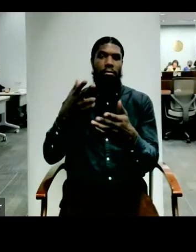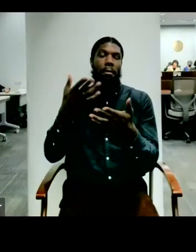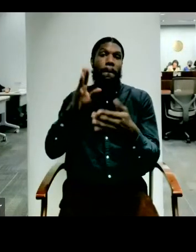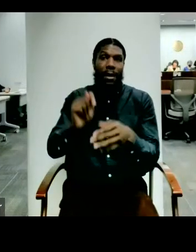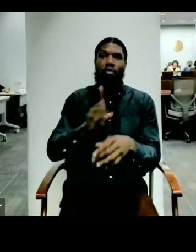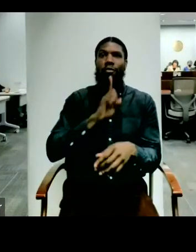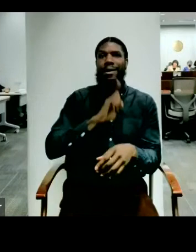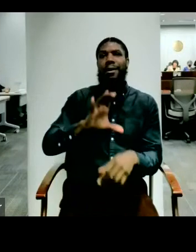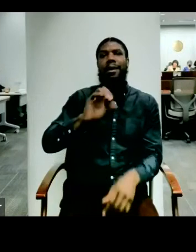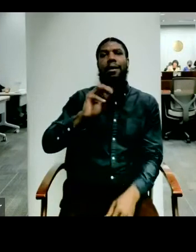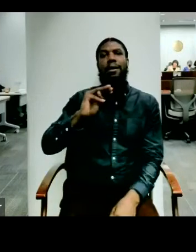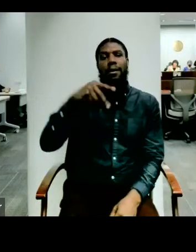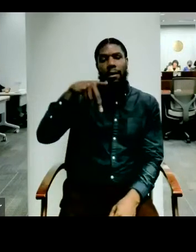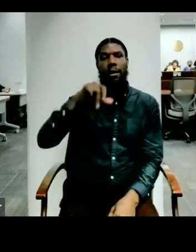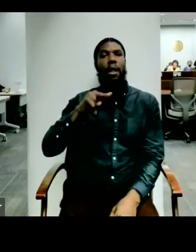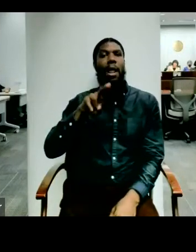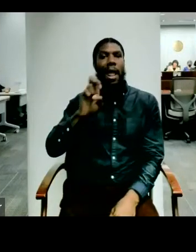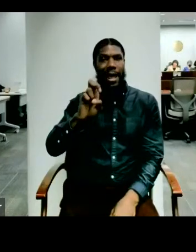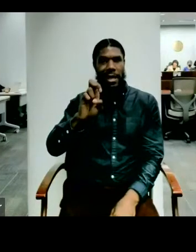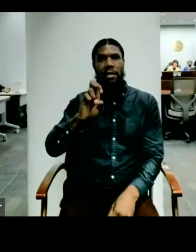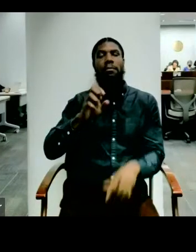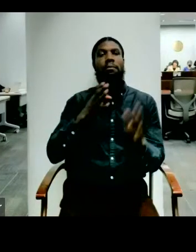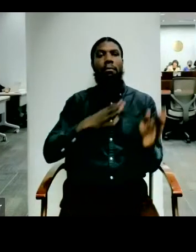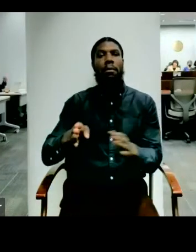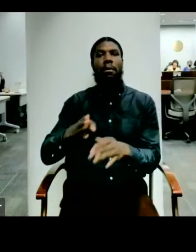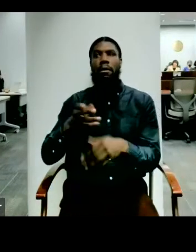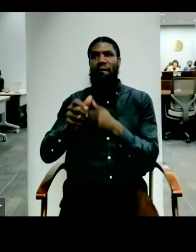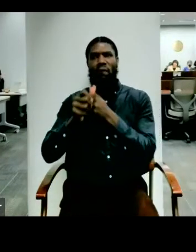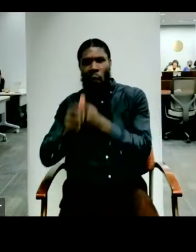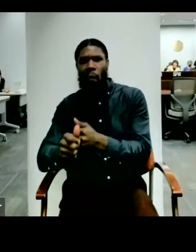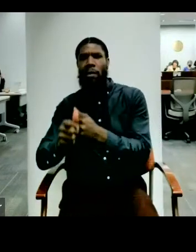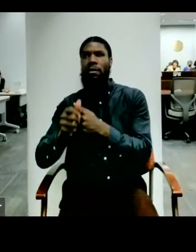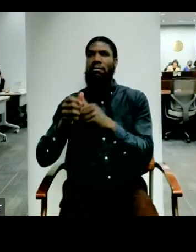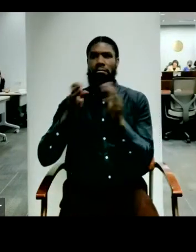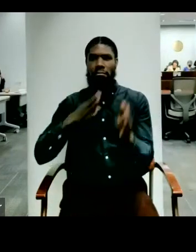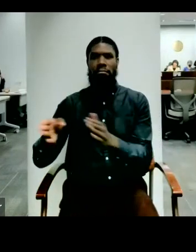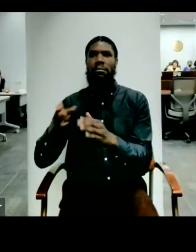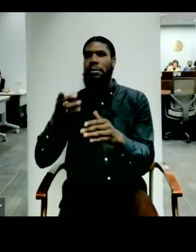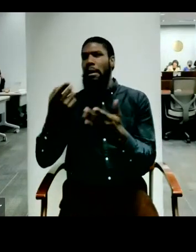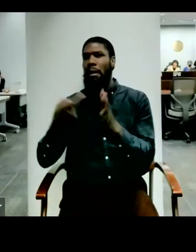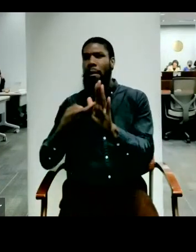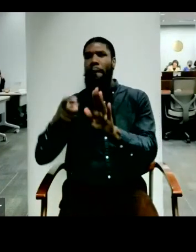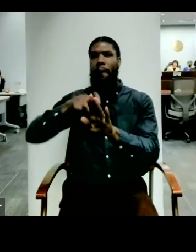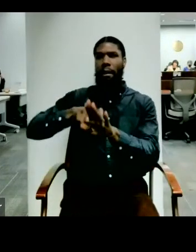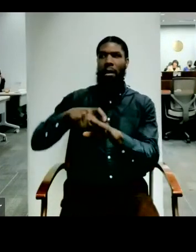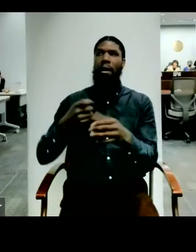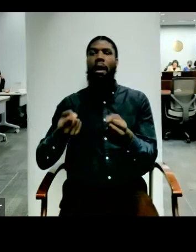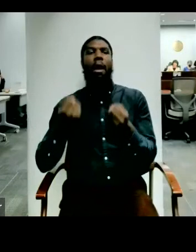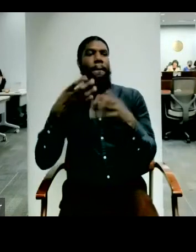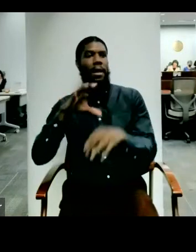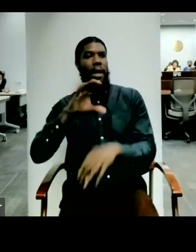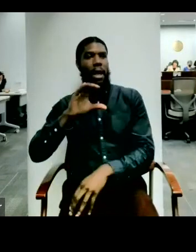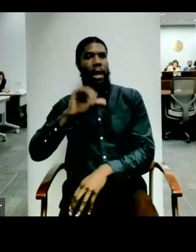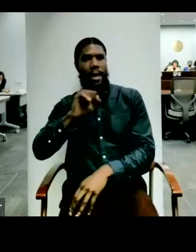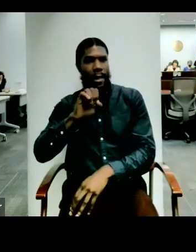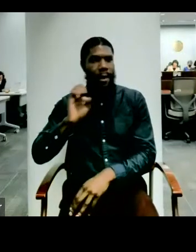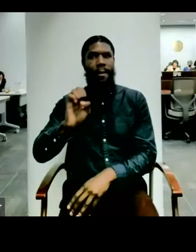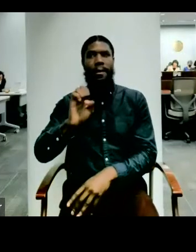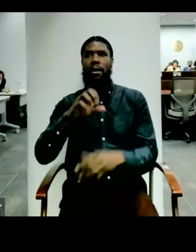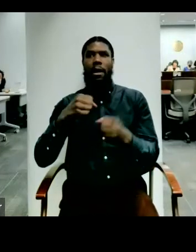Enforcement suggests that you are going around seeing how many enforcement claims and actions you can bring, some people run a scorecard on how much money